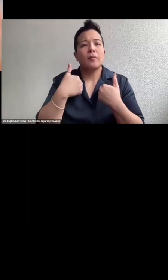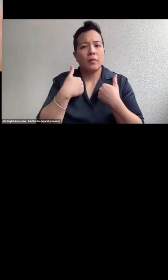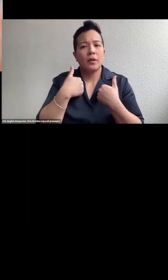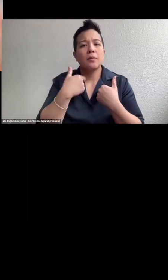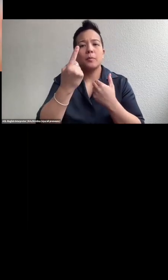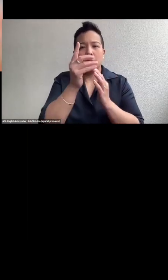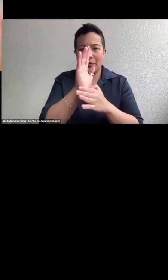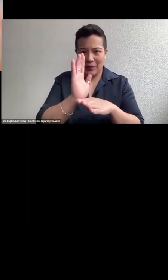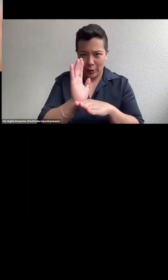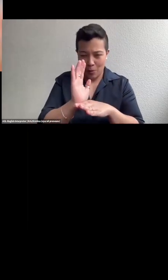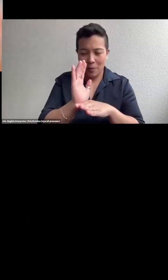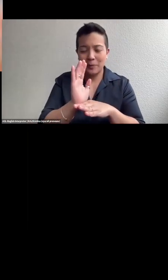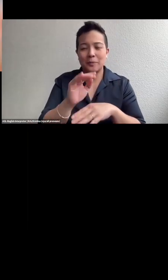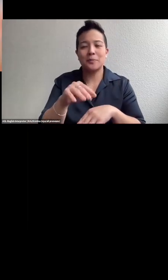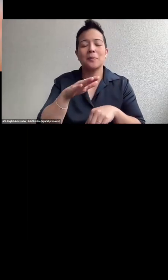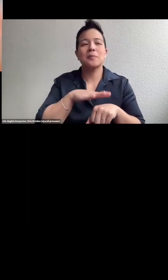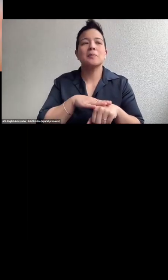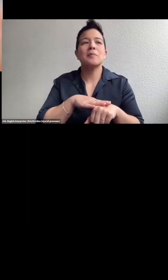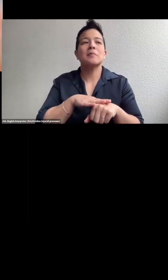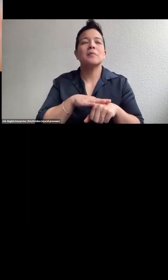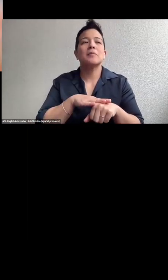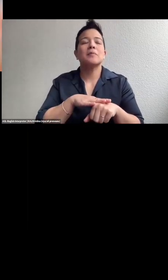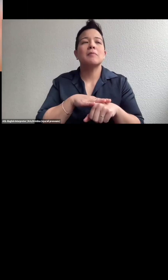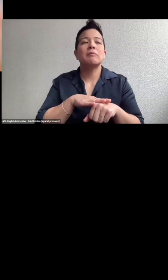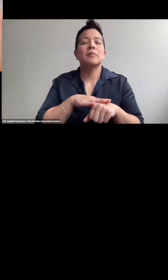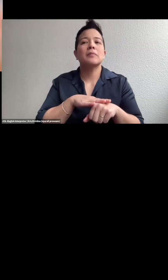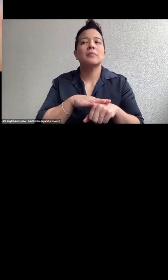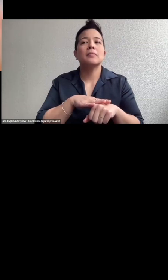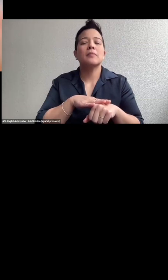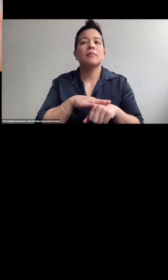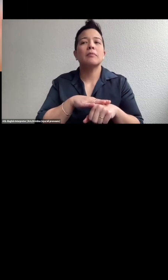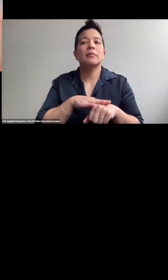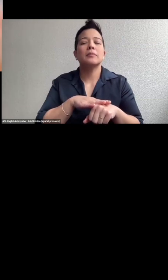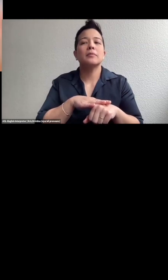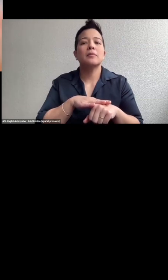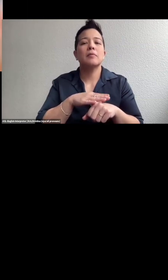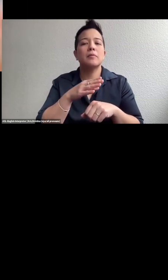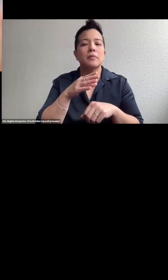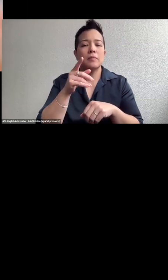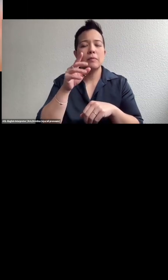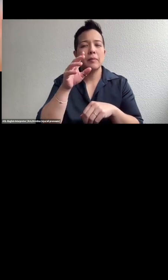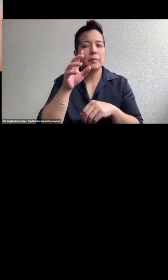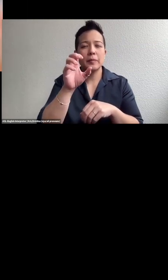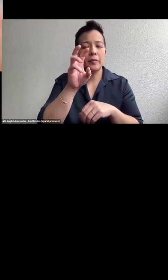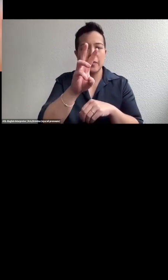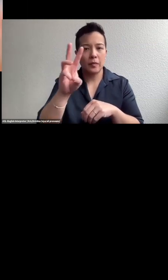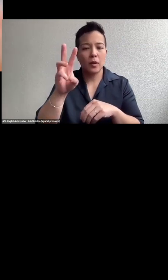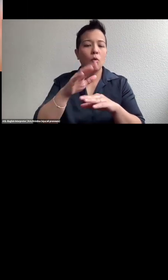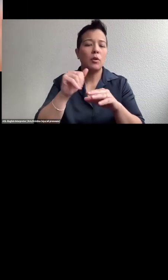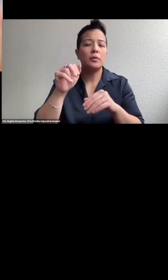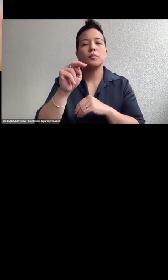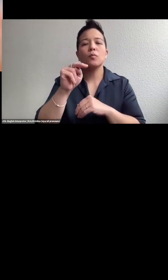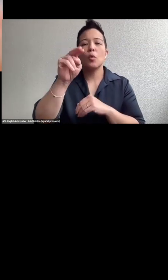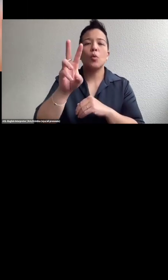on a site called Northwest Adoption Exchange and